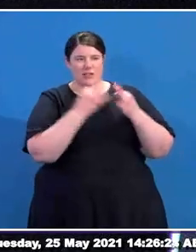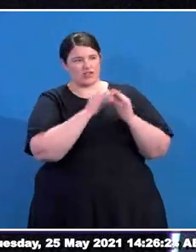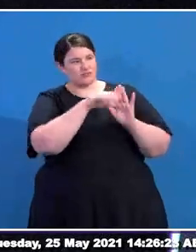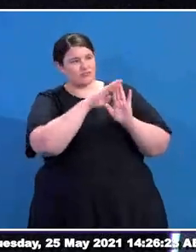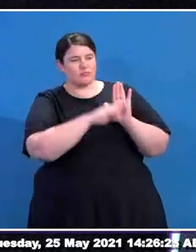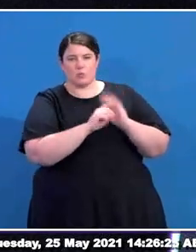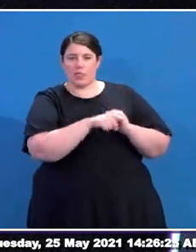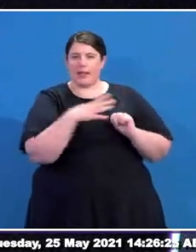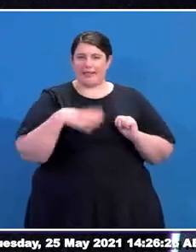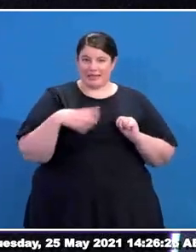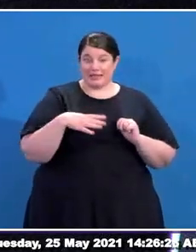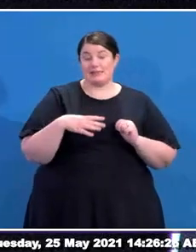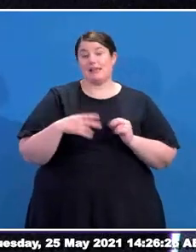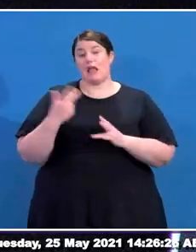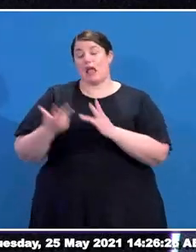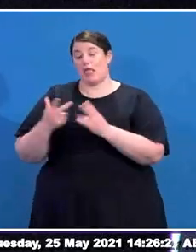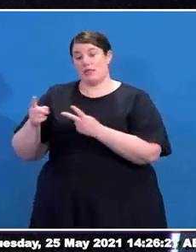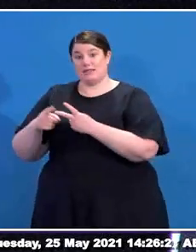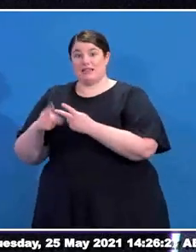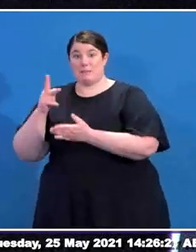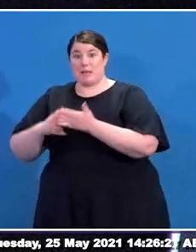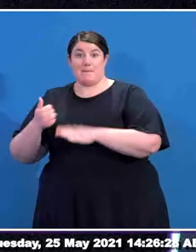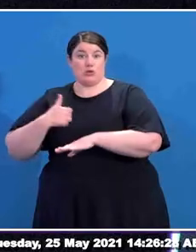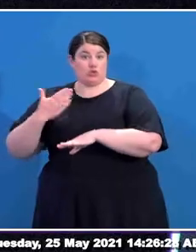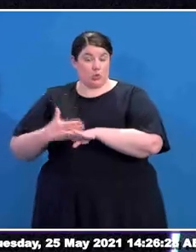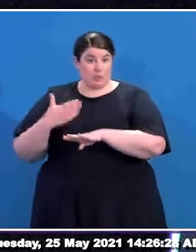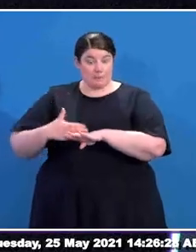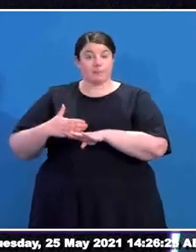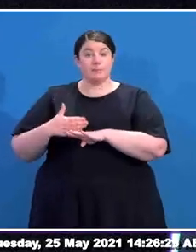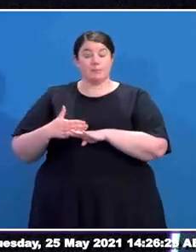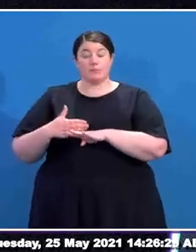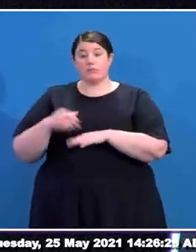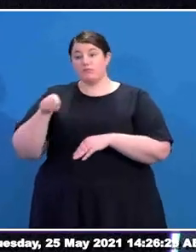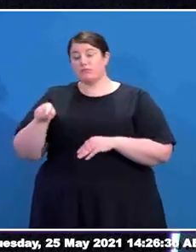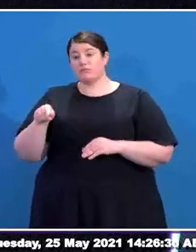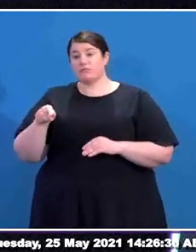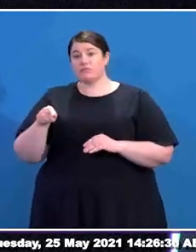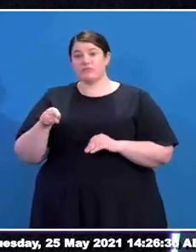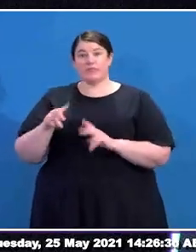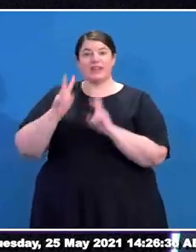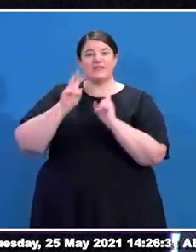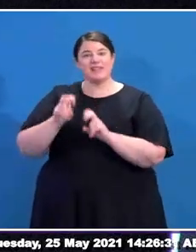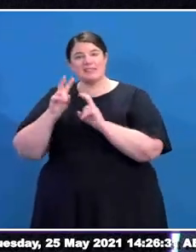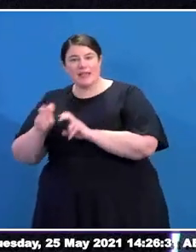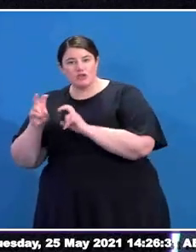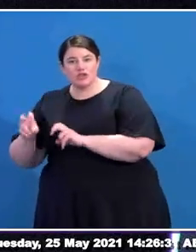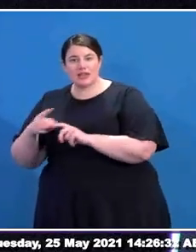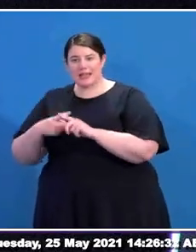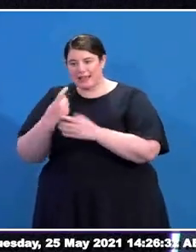The other half of the role was what we call investigation and incident coordination.